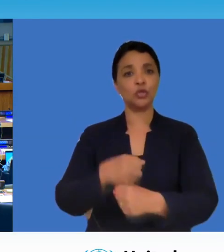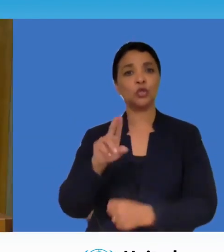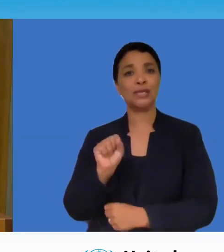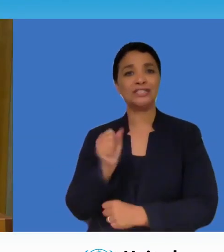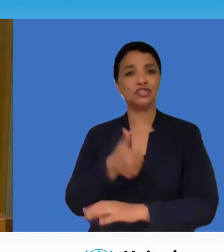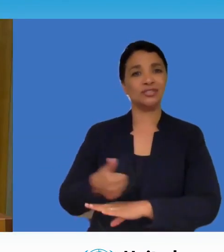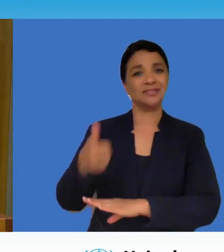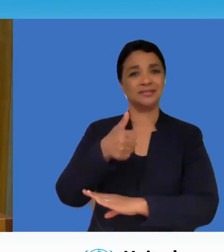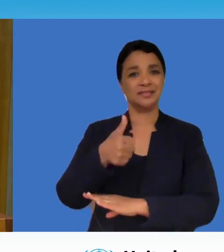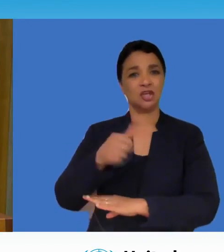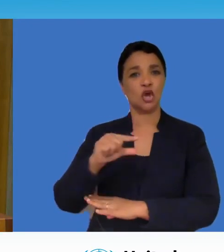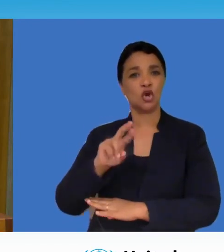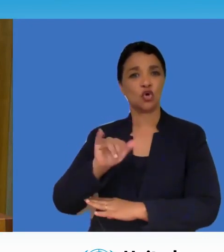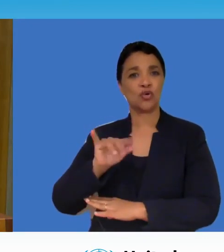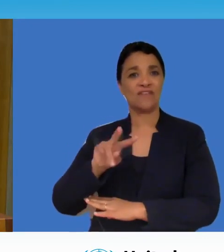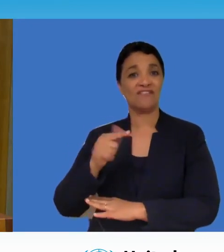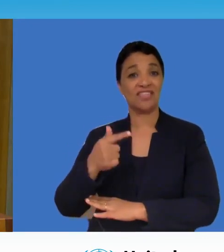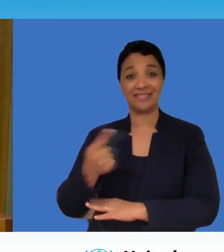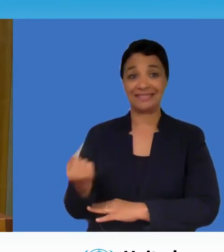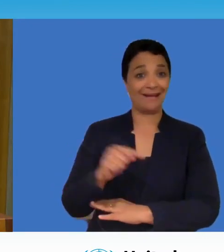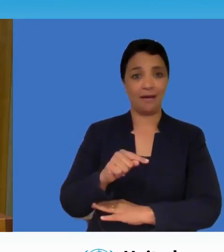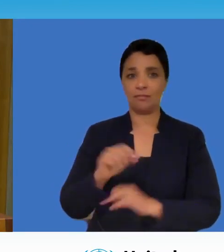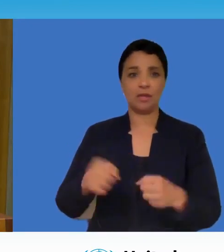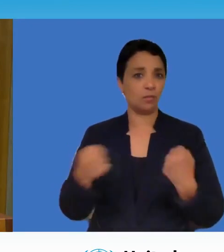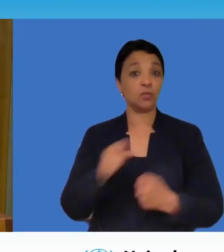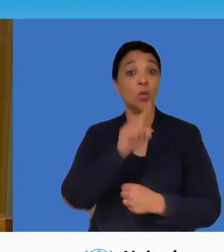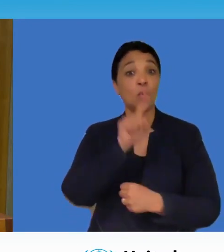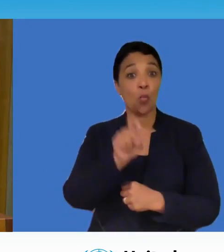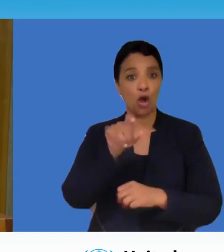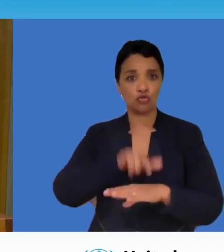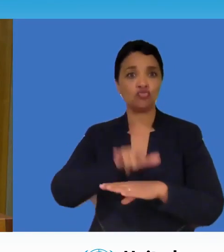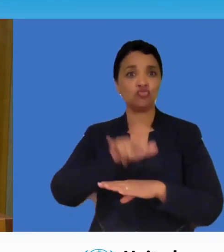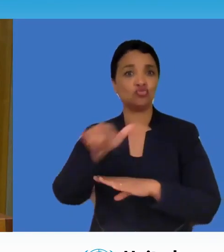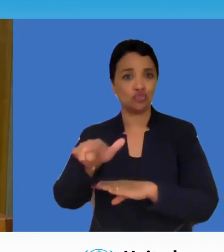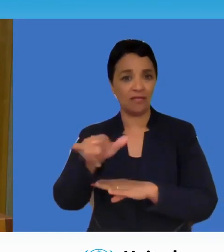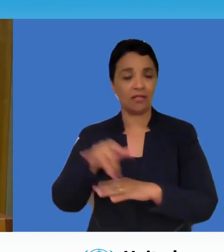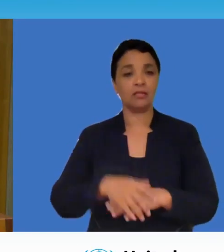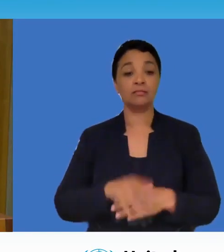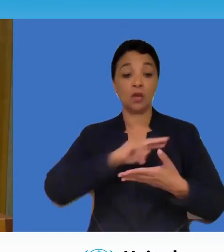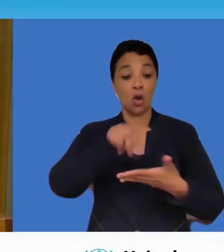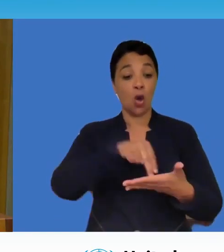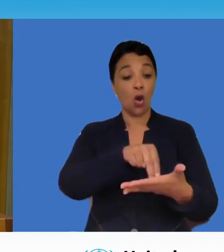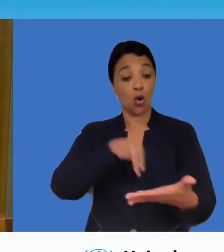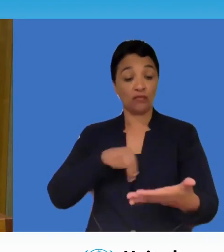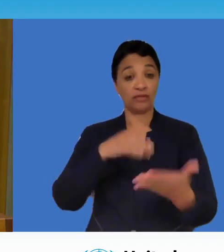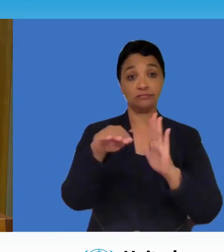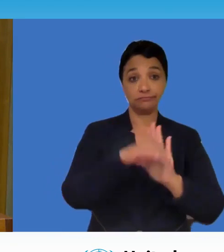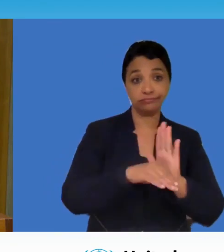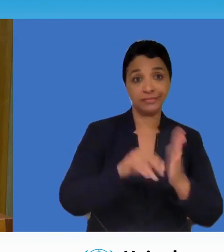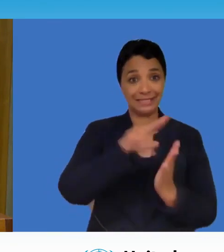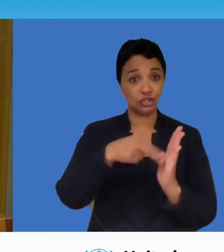uh USG Martin Griffiths who is traveling and not be here the convention um of the rights of persons